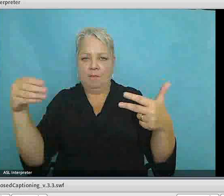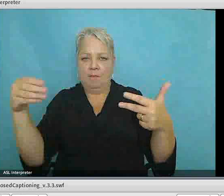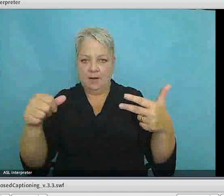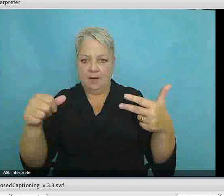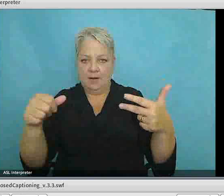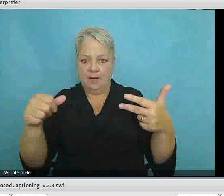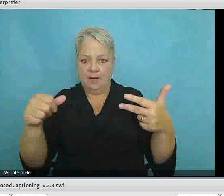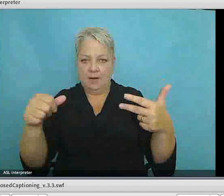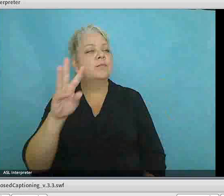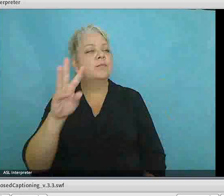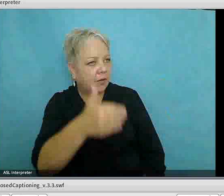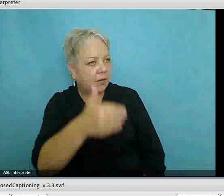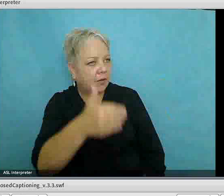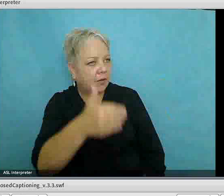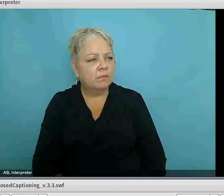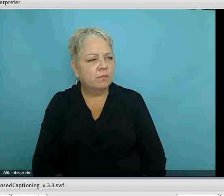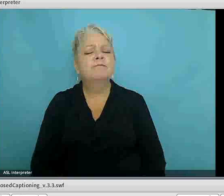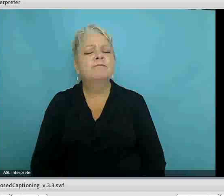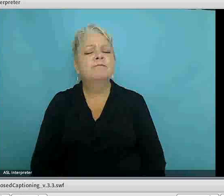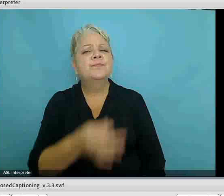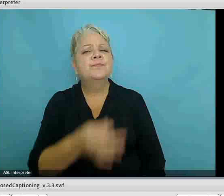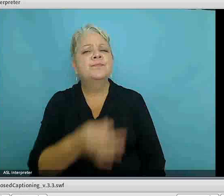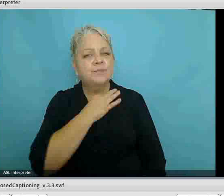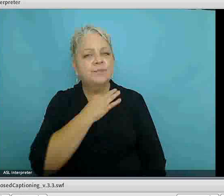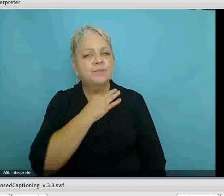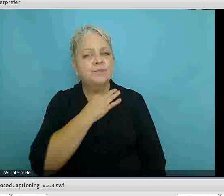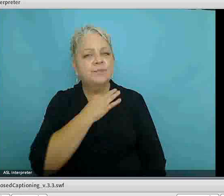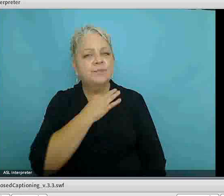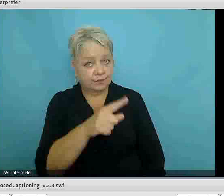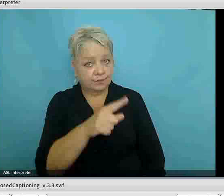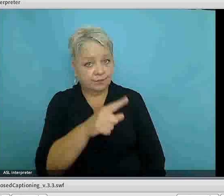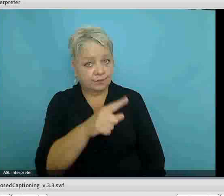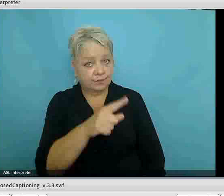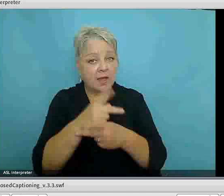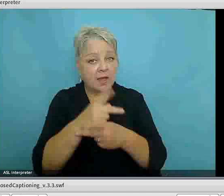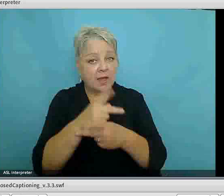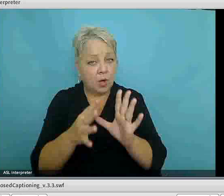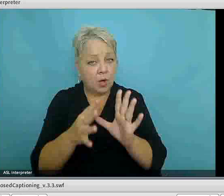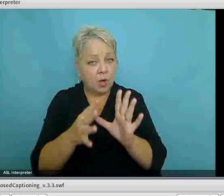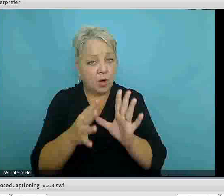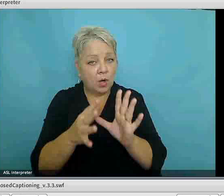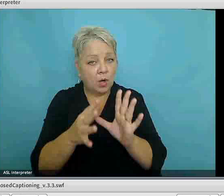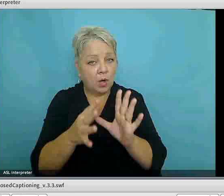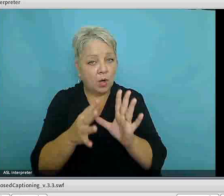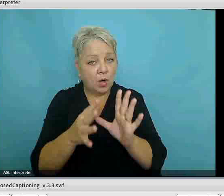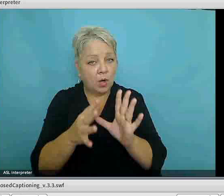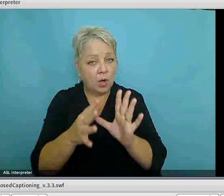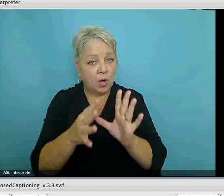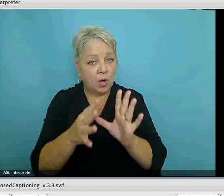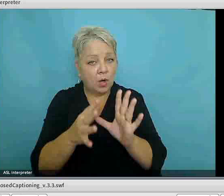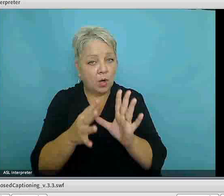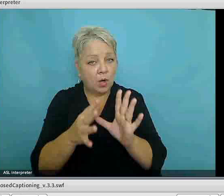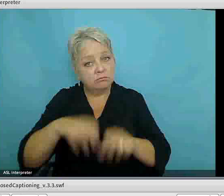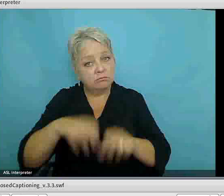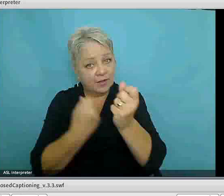if they are trying to look for accommodations, like ASL interpreters or other accommodations when they are going to see providers?